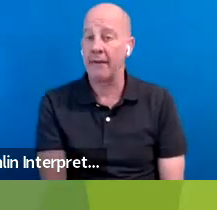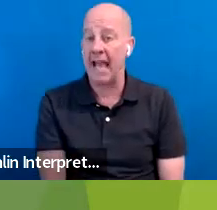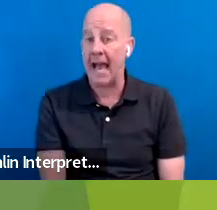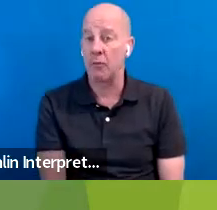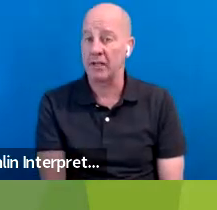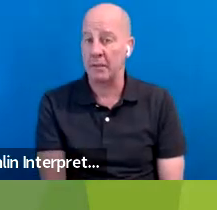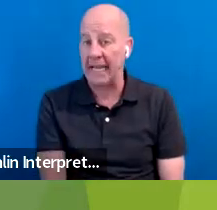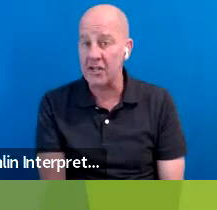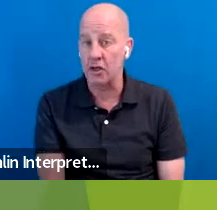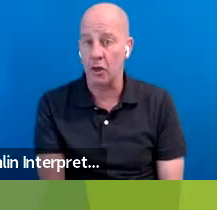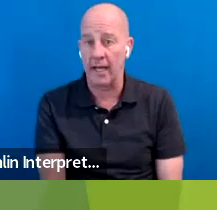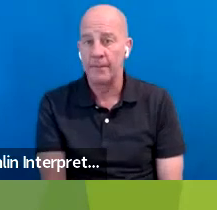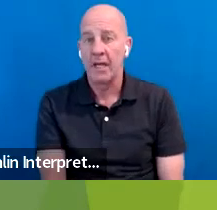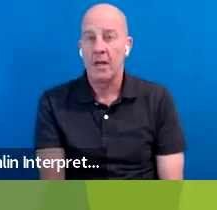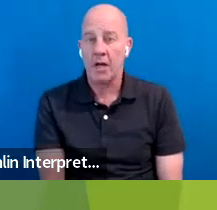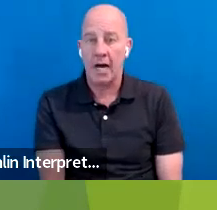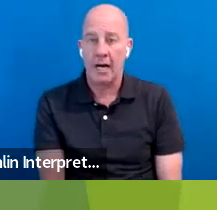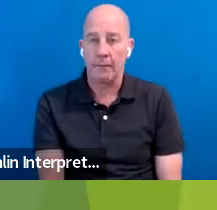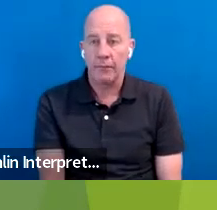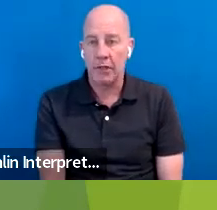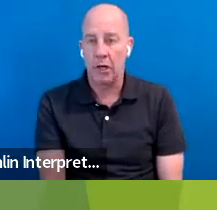Maybe you have to add more explanation to it.